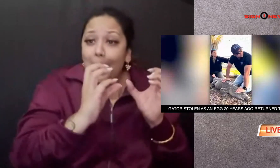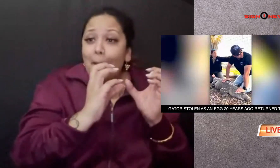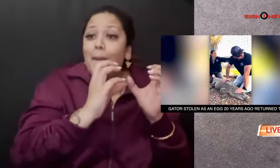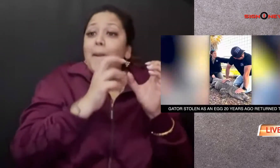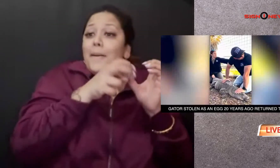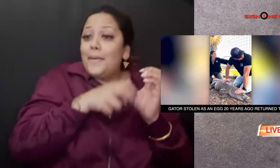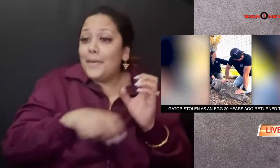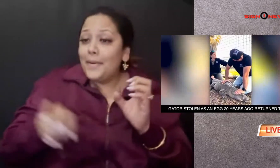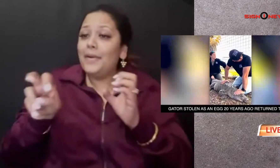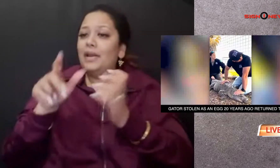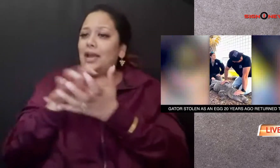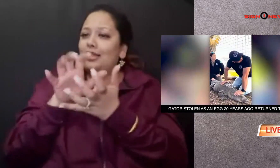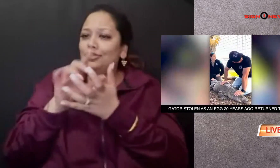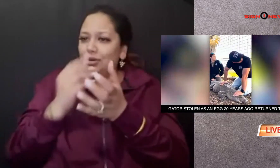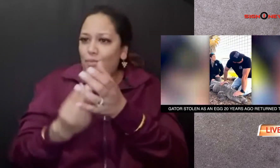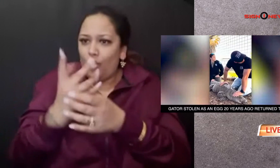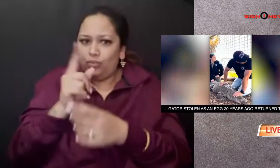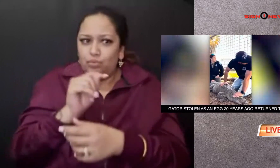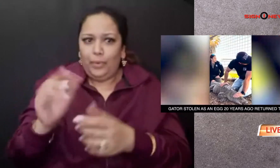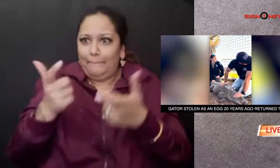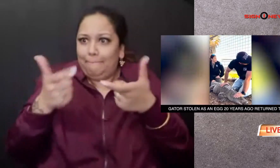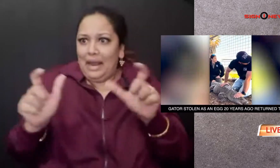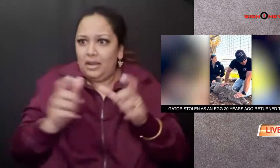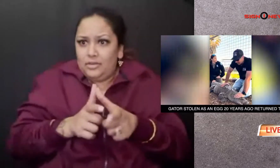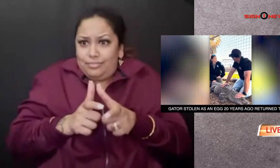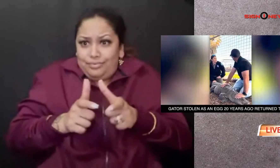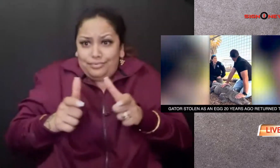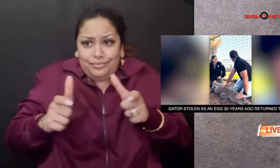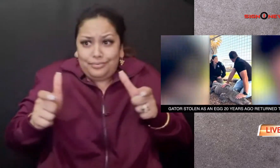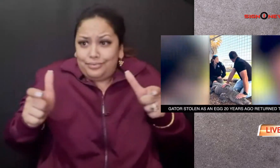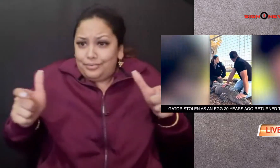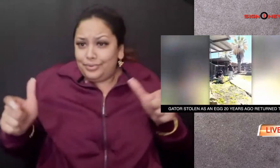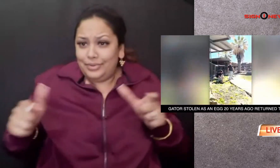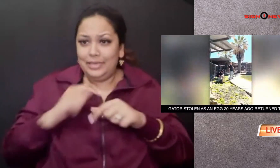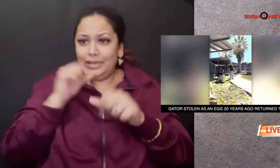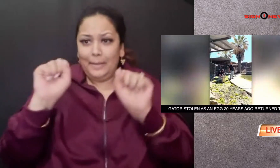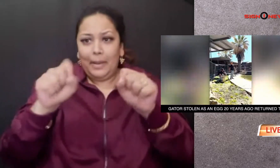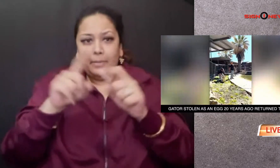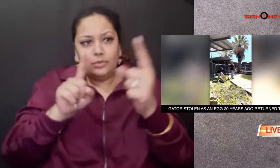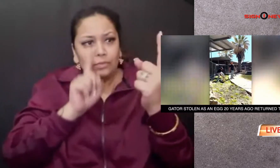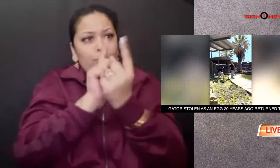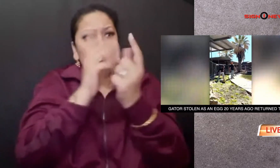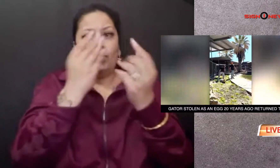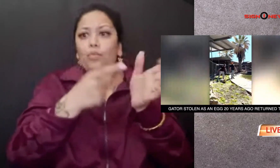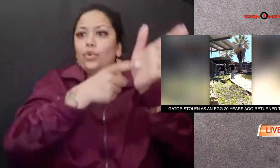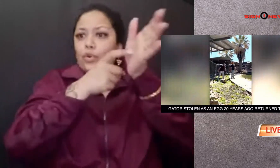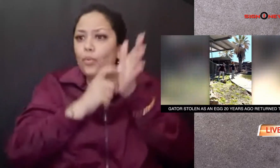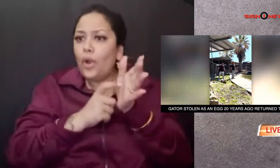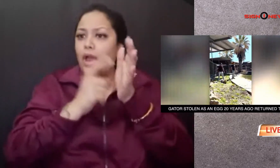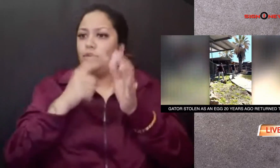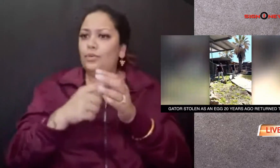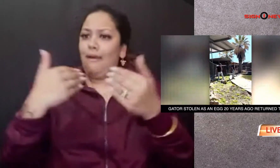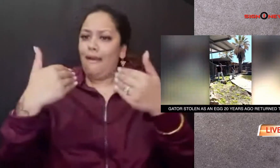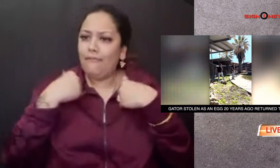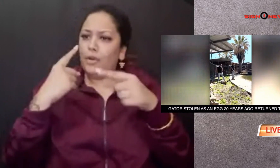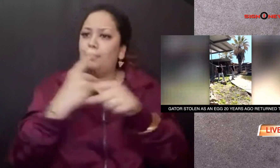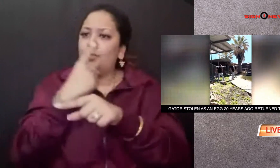She raised it from a hatchling. But the alligator simply grew too big and she was unable to meet the requirements to obtain the